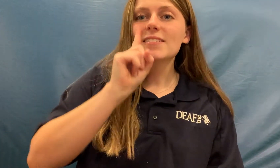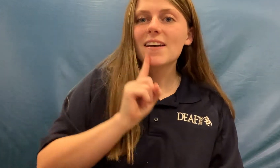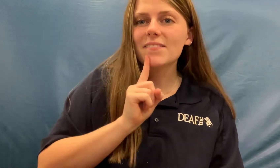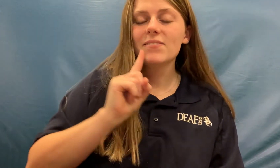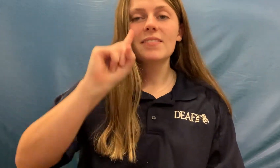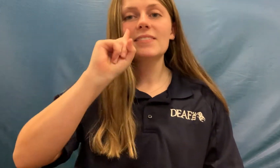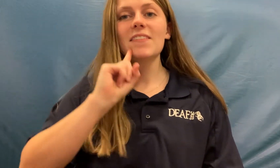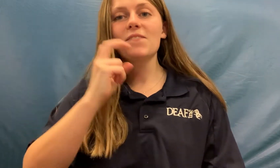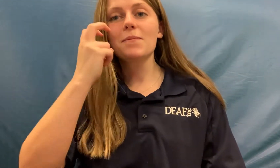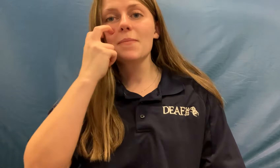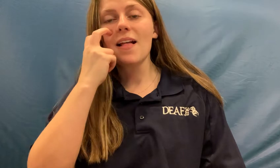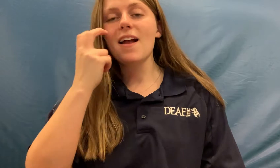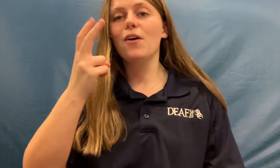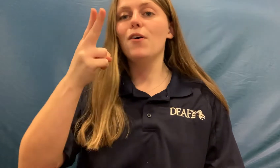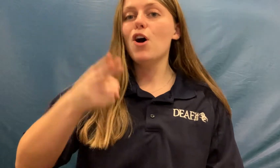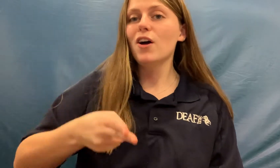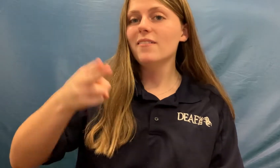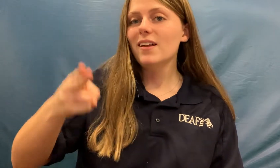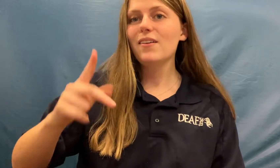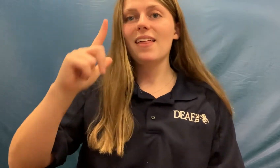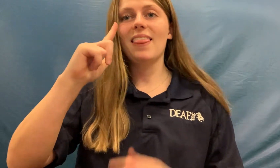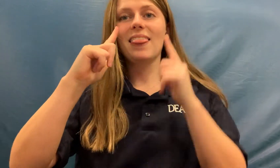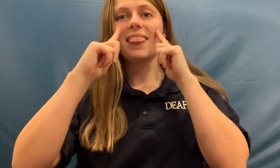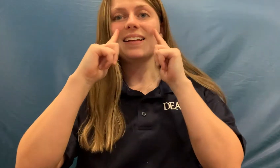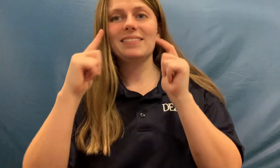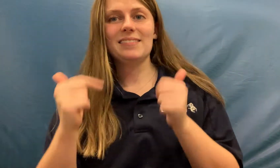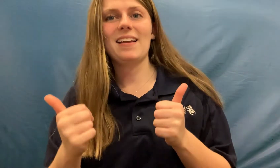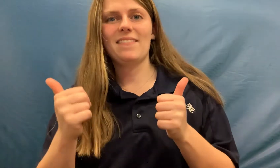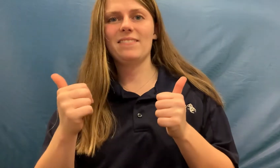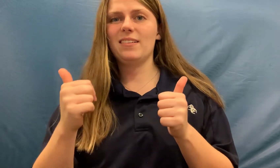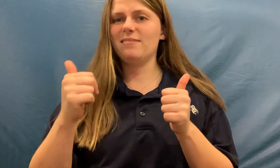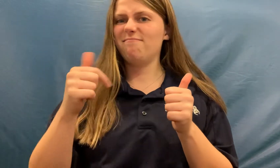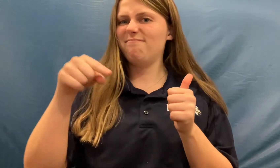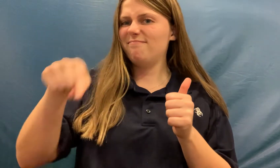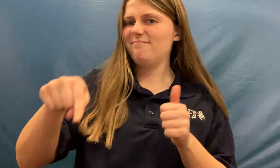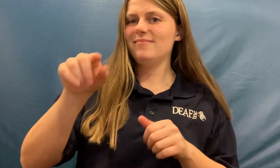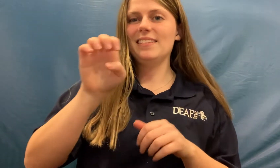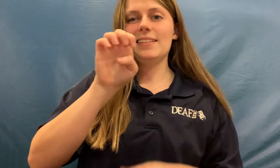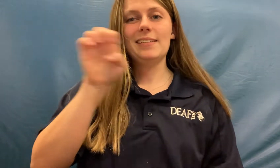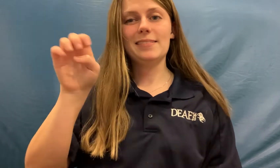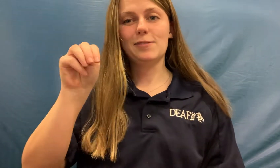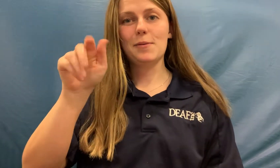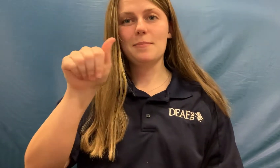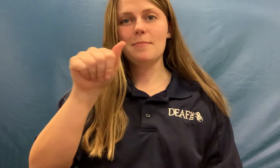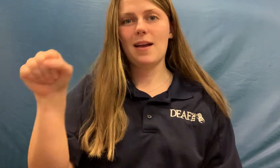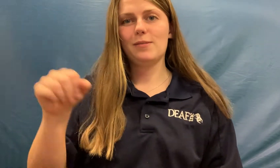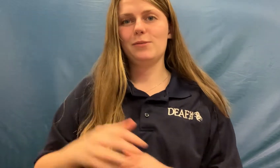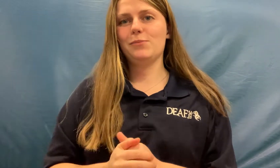to Deaf, DeafBlind, Hard of Hearing & Late-Deafened individuals in Eastern Massachusetts.